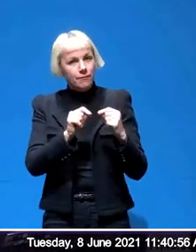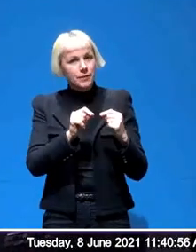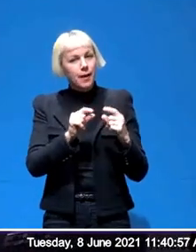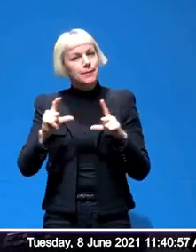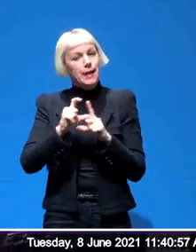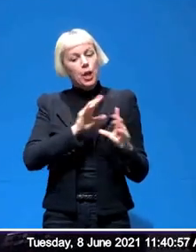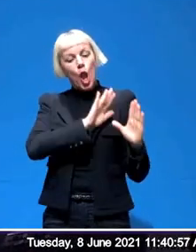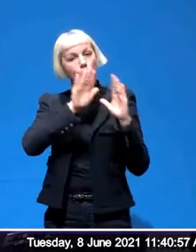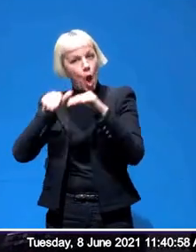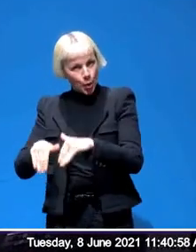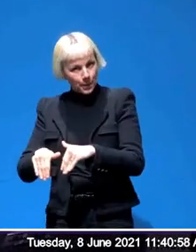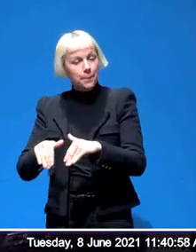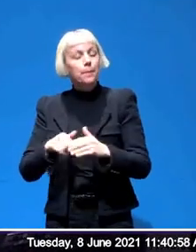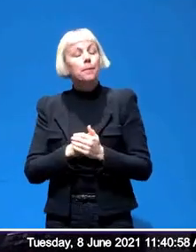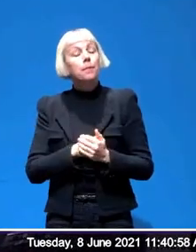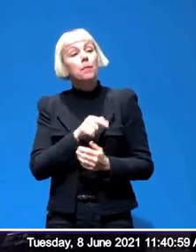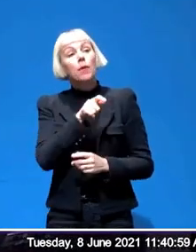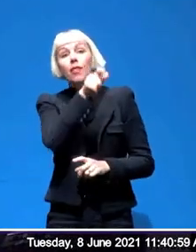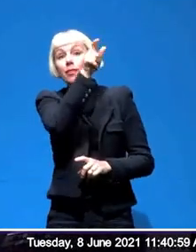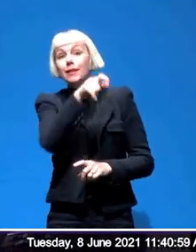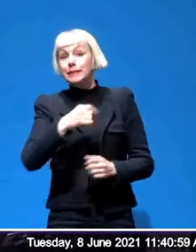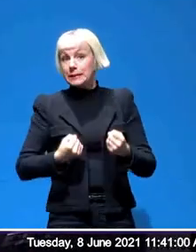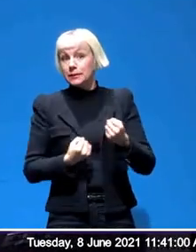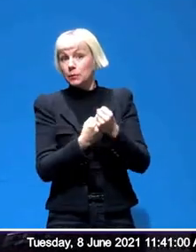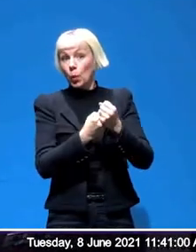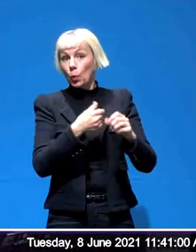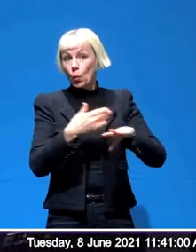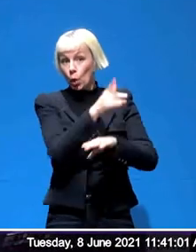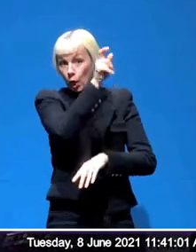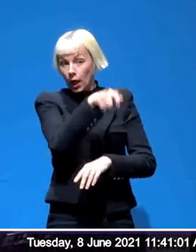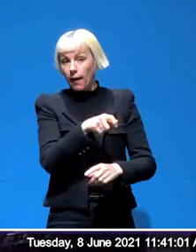and the worker who was the initial worker who made the phone call to me on